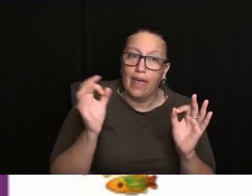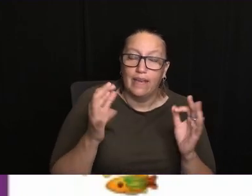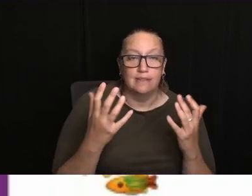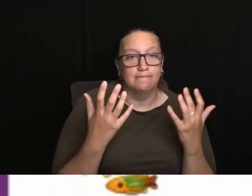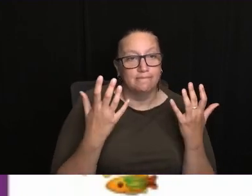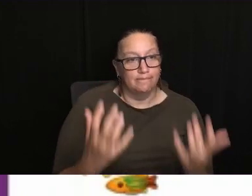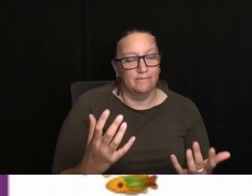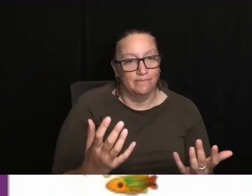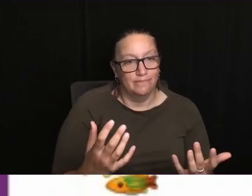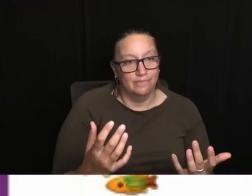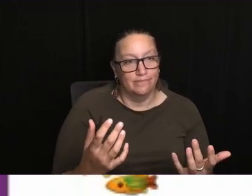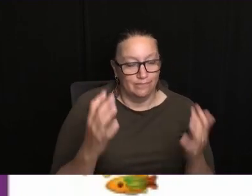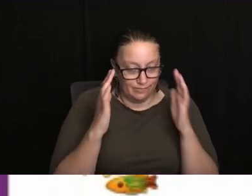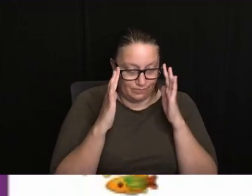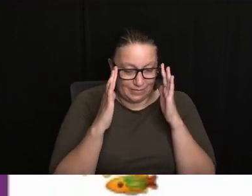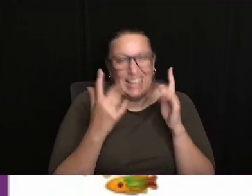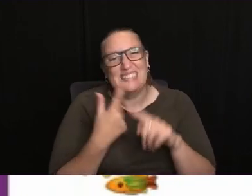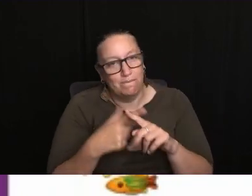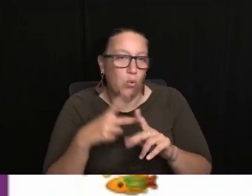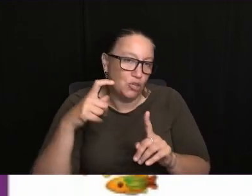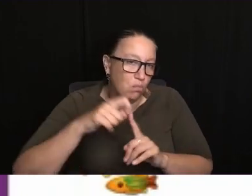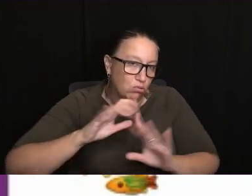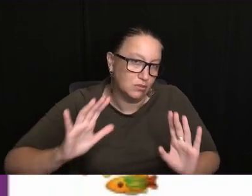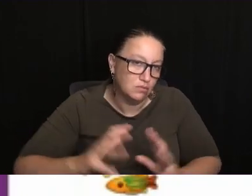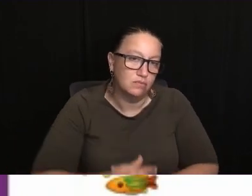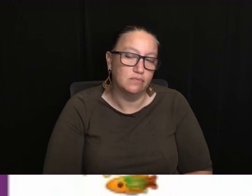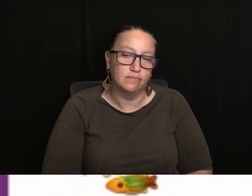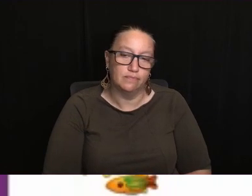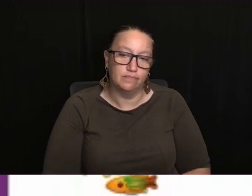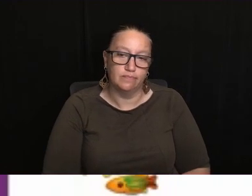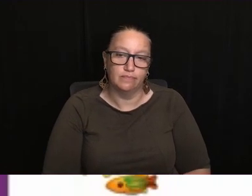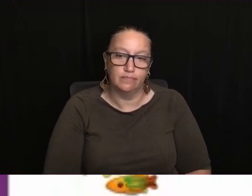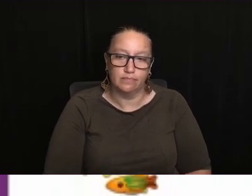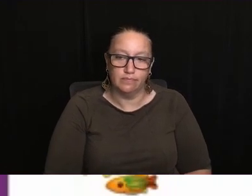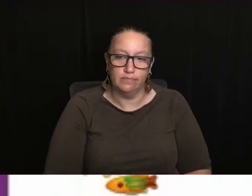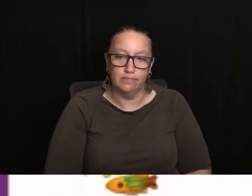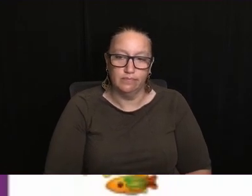except for the cerebral palsy of course so we went in and she goes I have some news for you